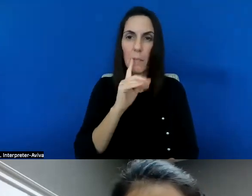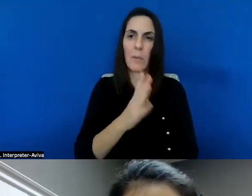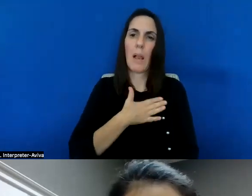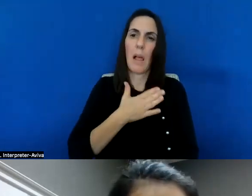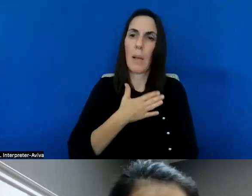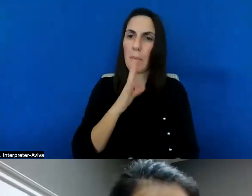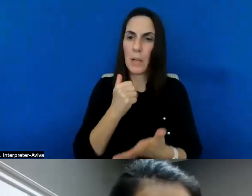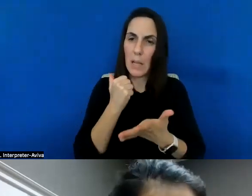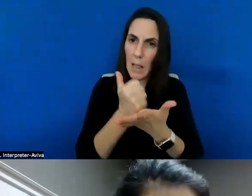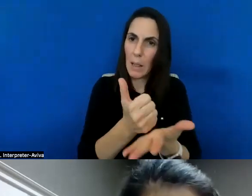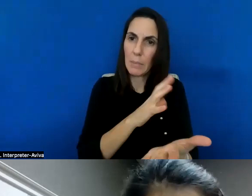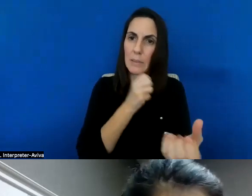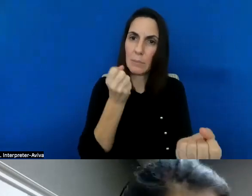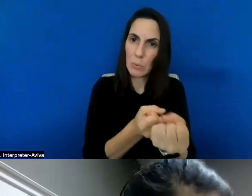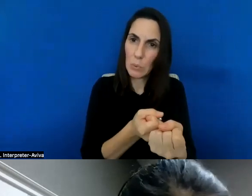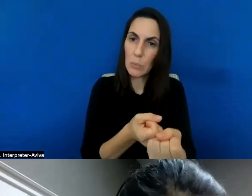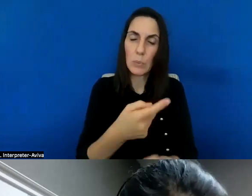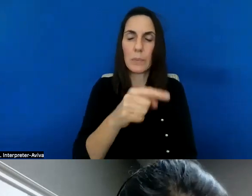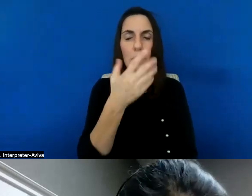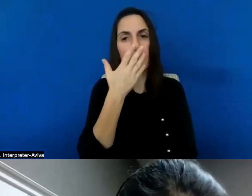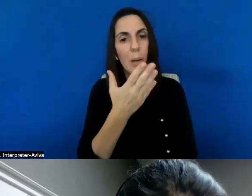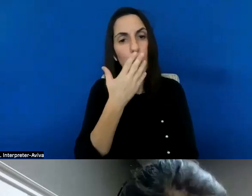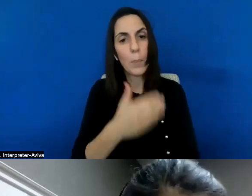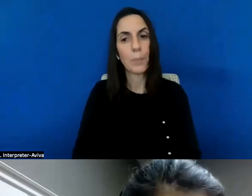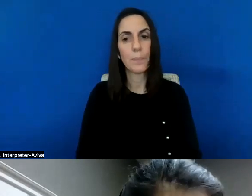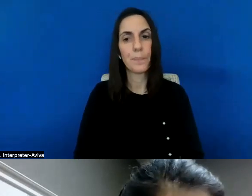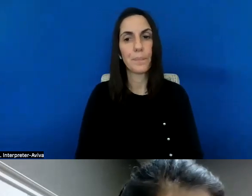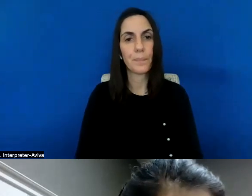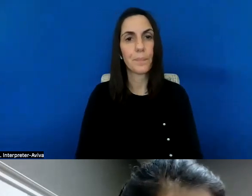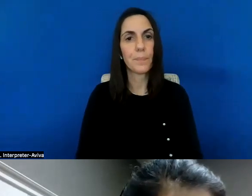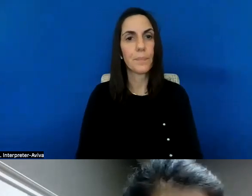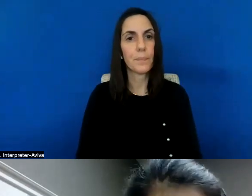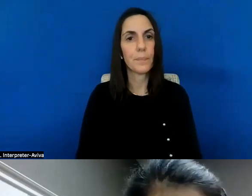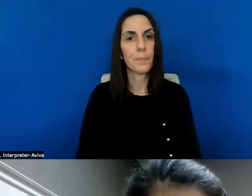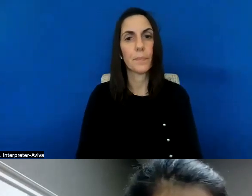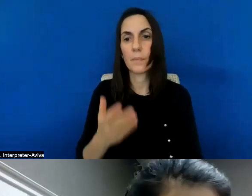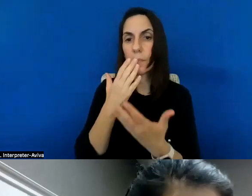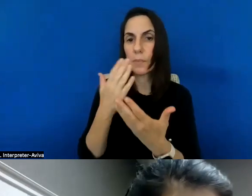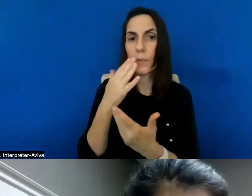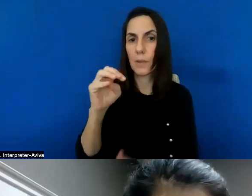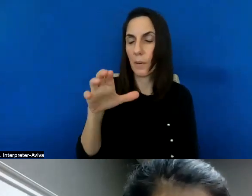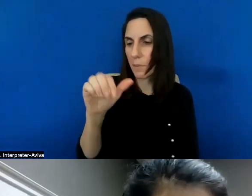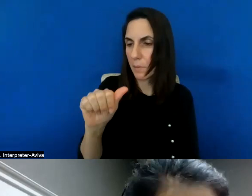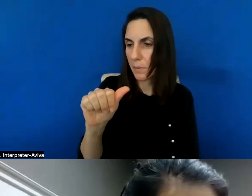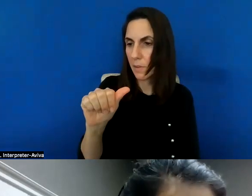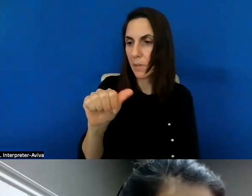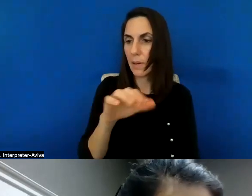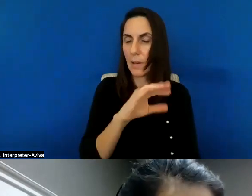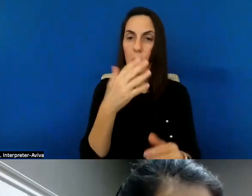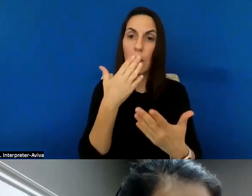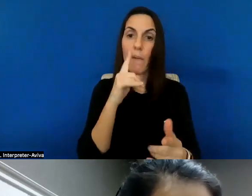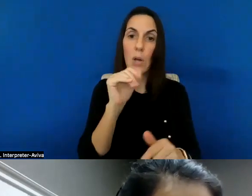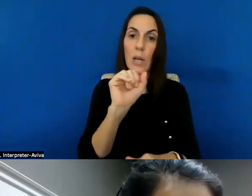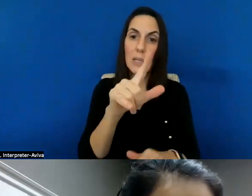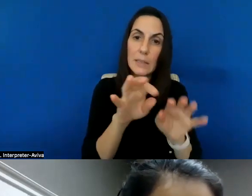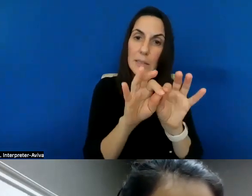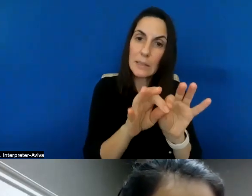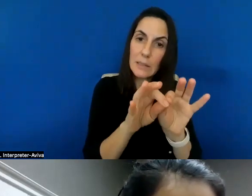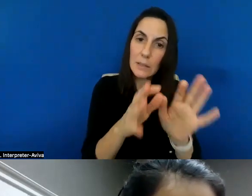11:05:44 Thank you, Maria. Thank you. Asl. Interpreters and appreciate everybody's time